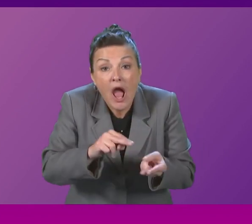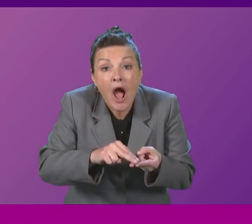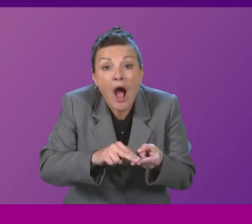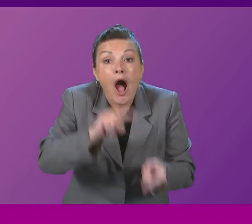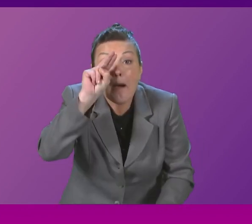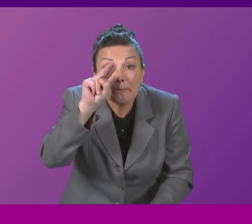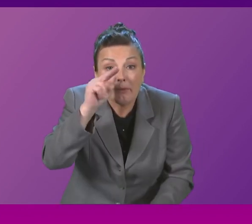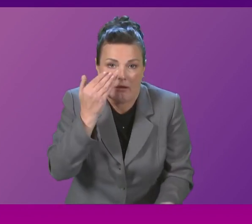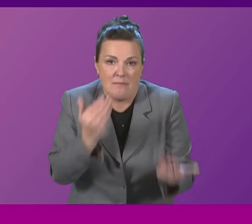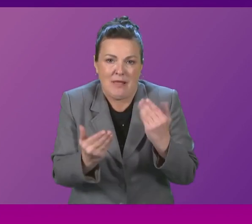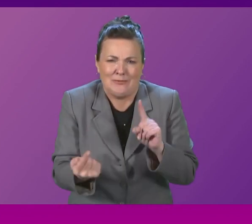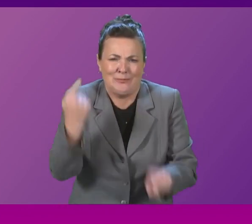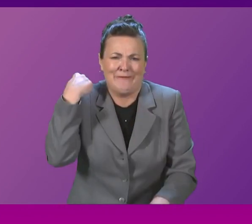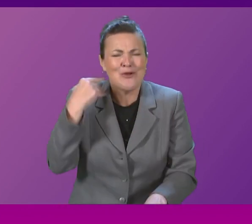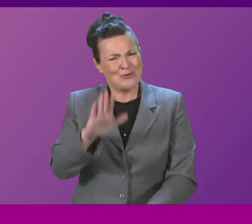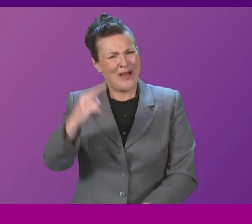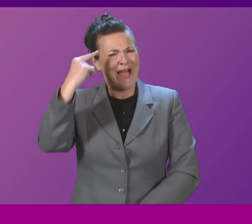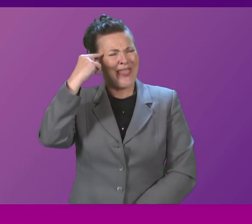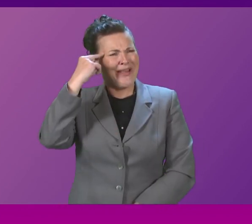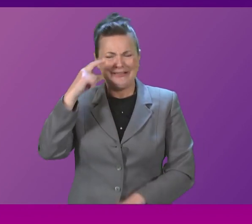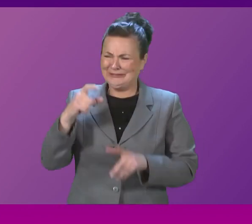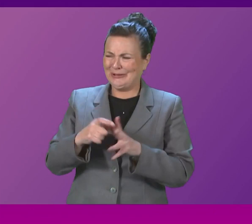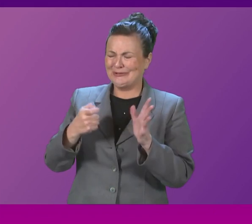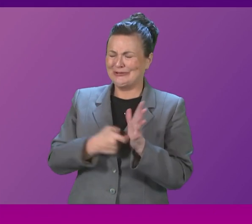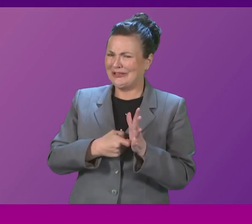Perhaps Douglas Ross should turn some of these questions to his colleagues south of the border